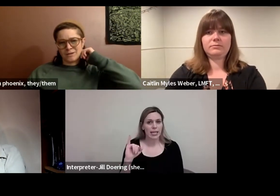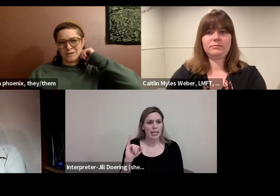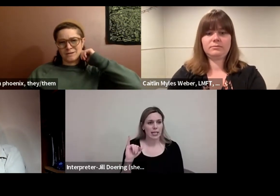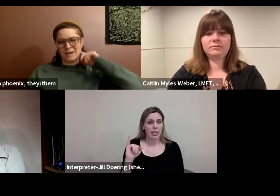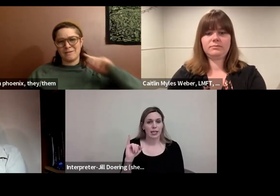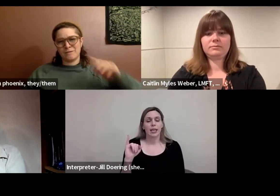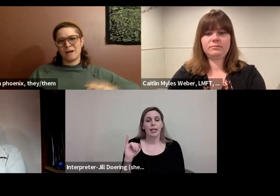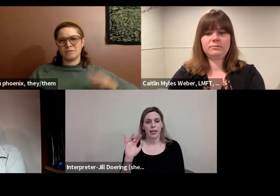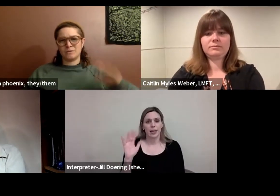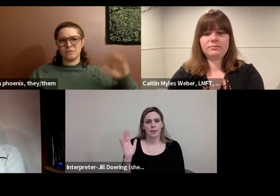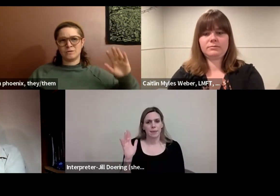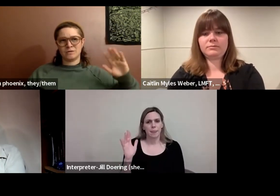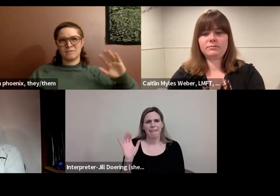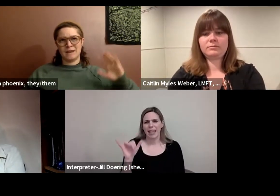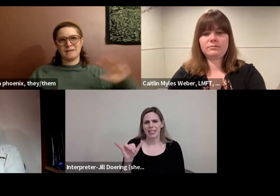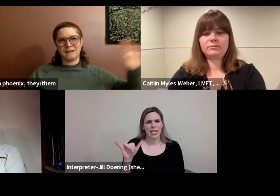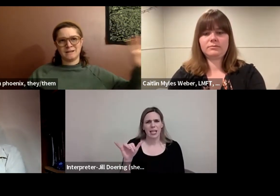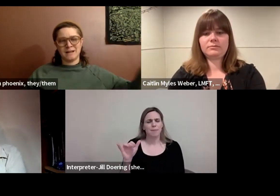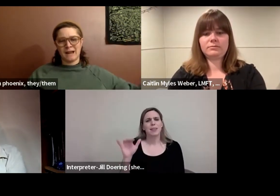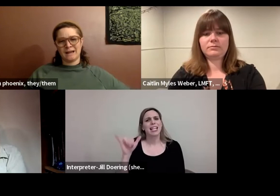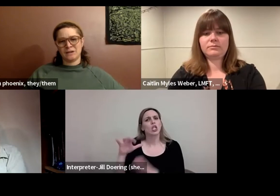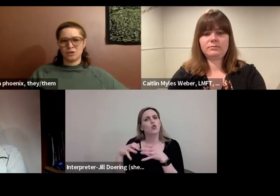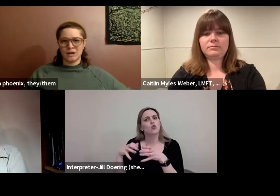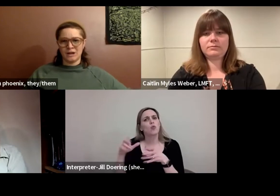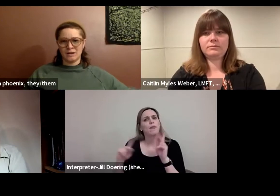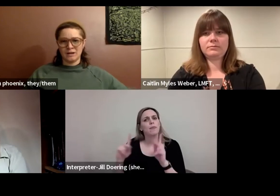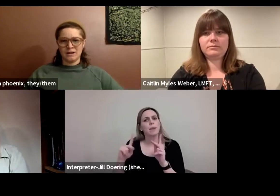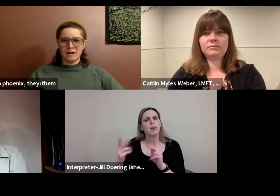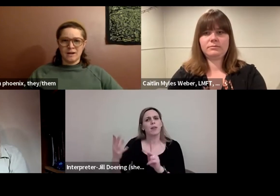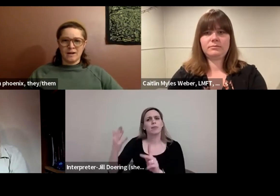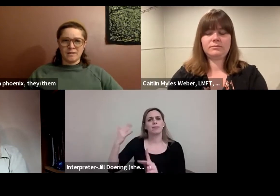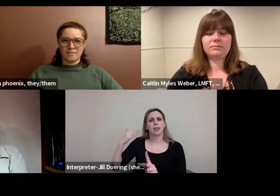doing some kind of grassroots anti-psychiatry movement